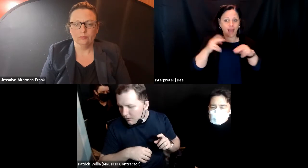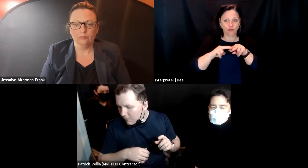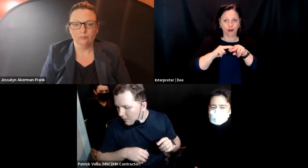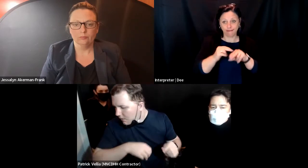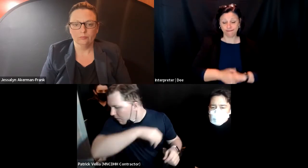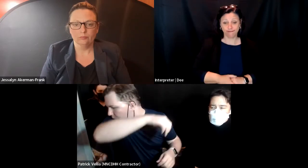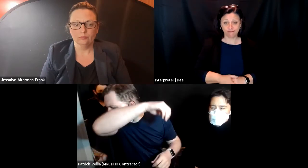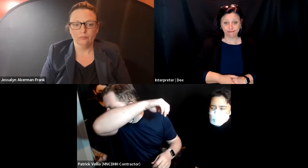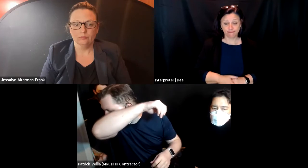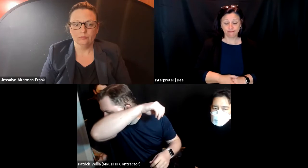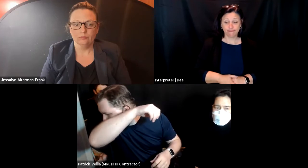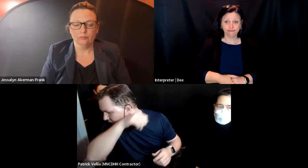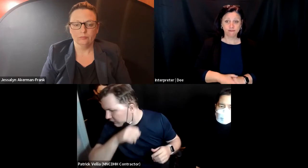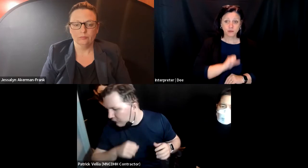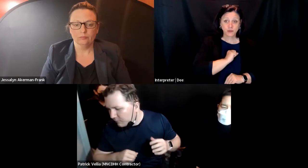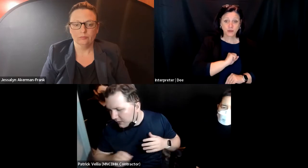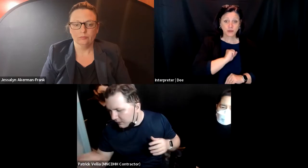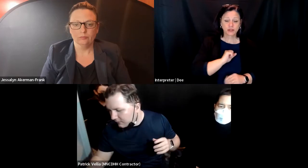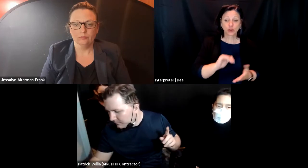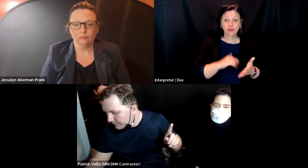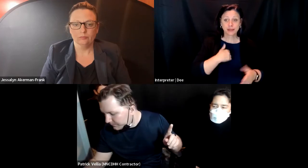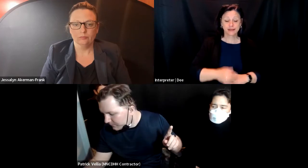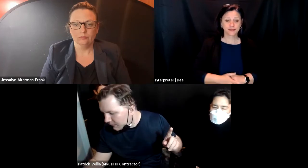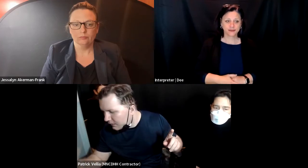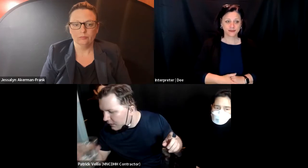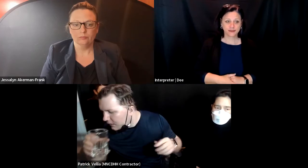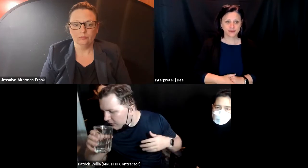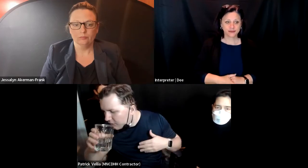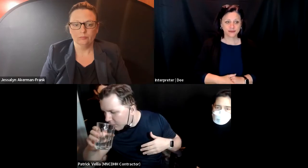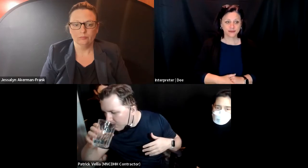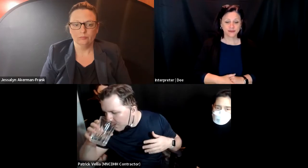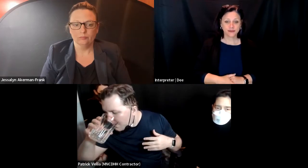But on the east side, close to U.S. Bank there you have them for the light rail.